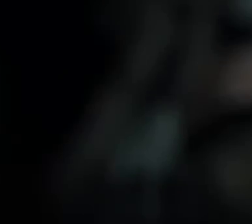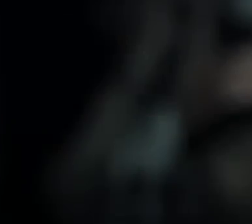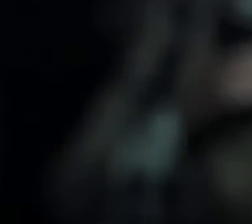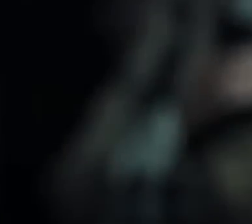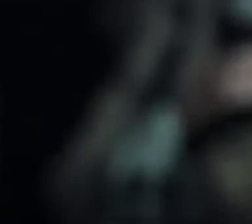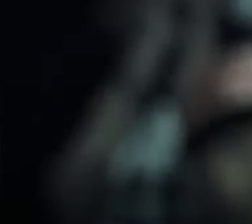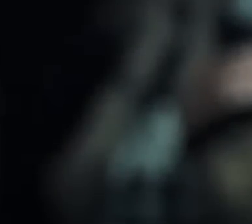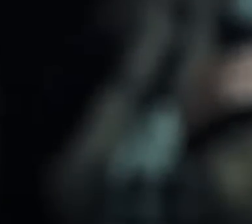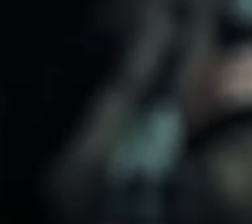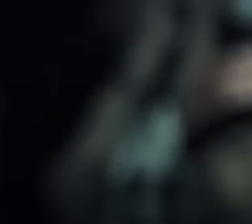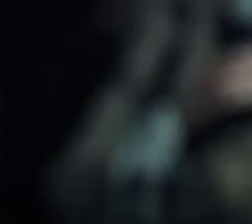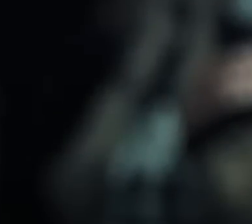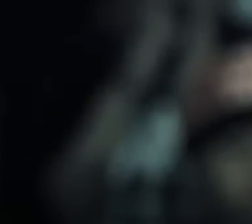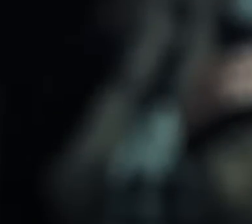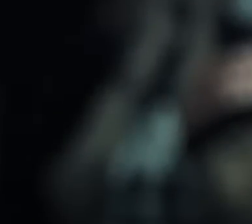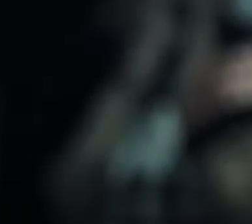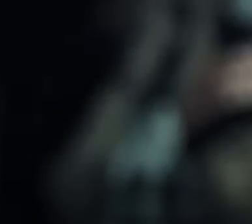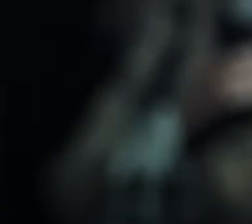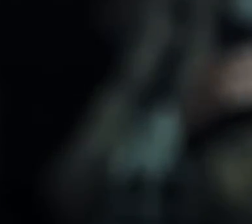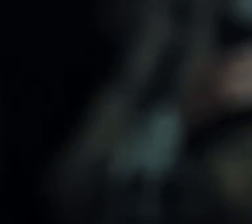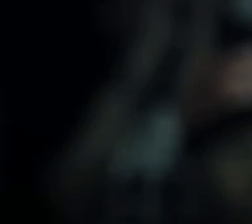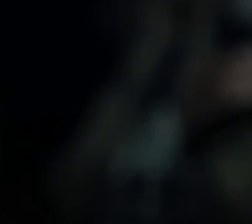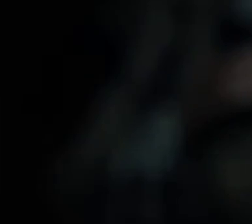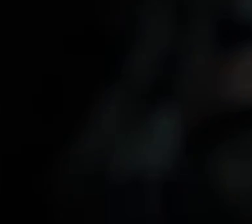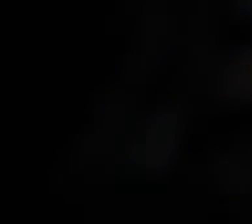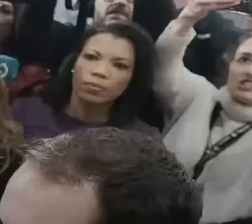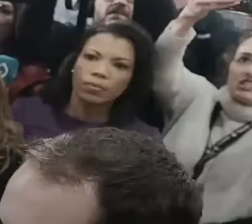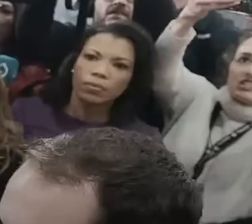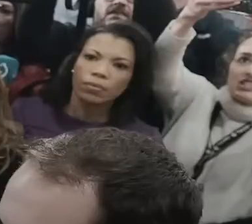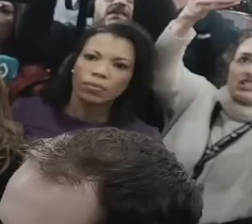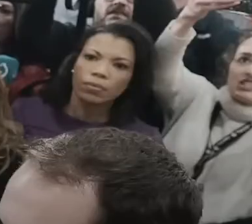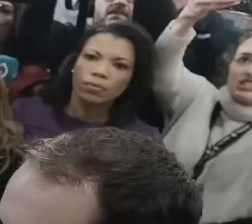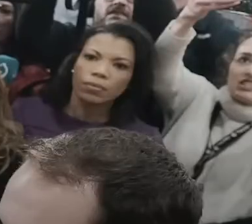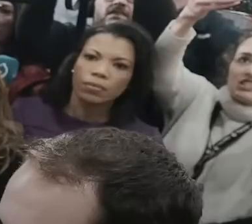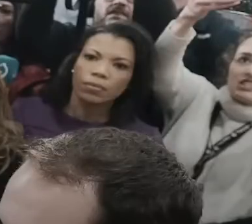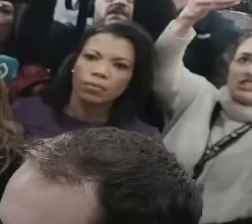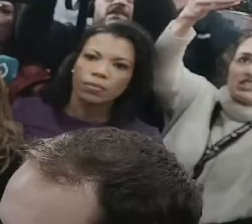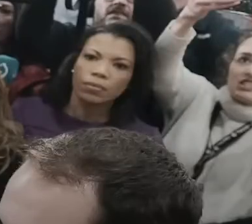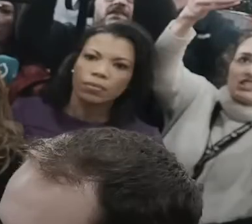IT'S WHO WE ALWAYS HAVE BEEN.